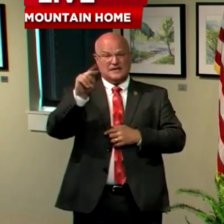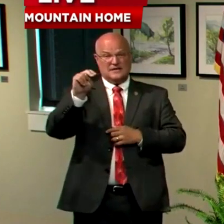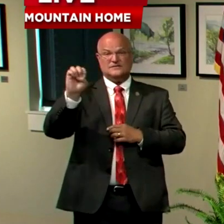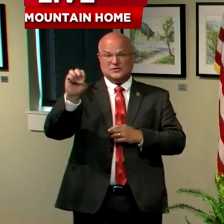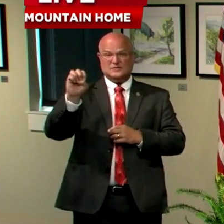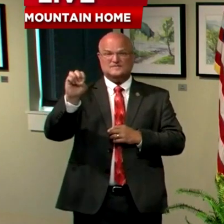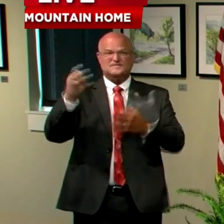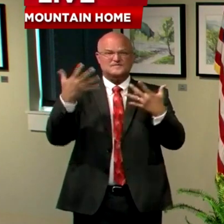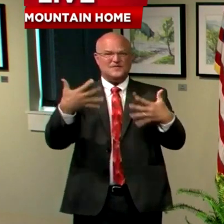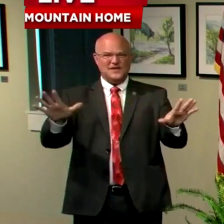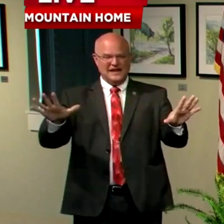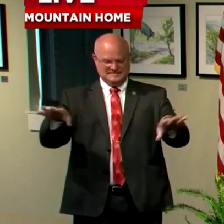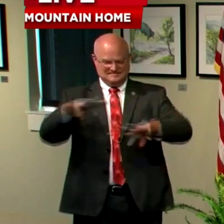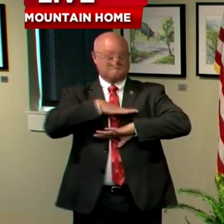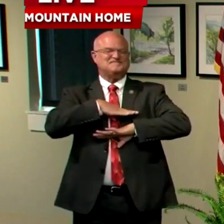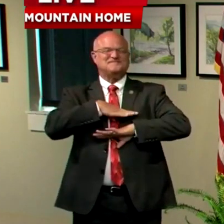GOAL FOR TESTING OF 120,000